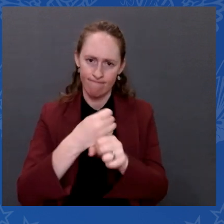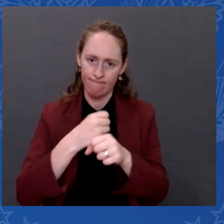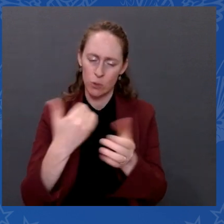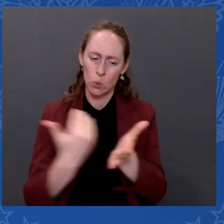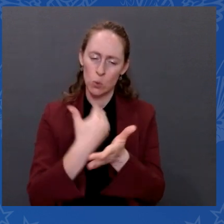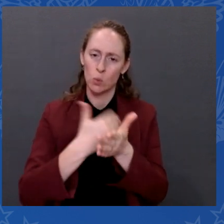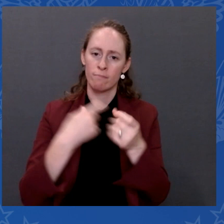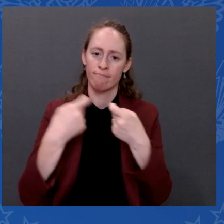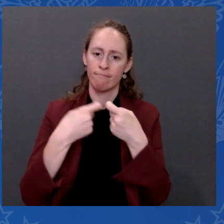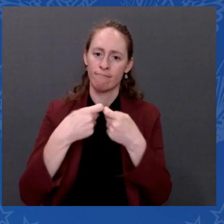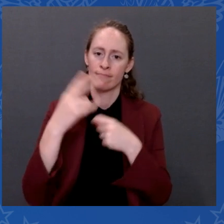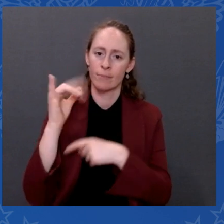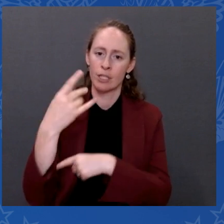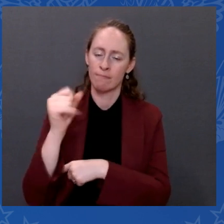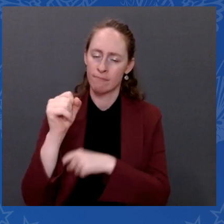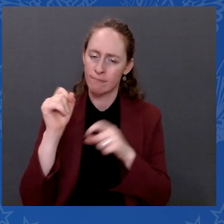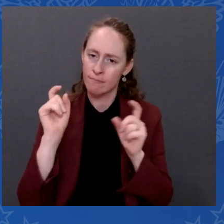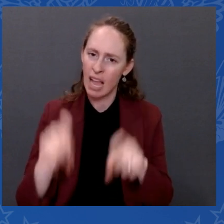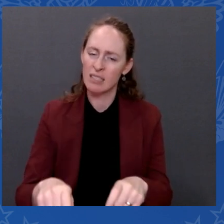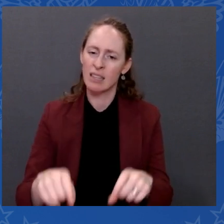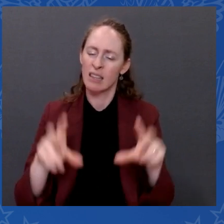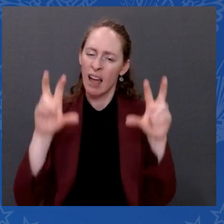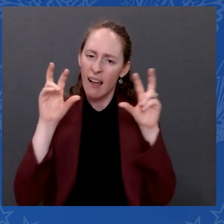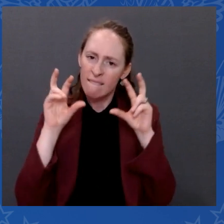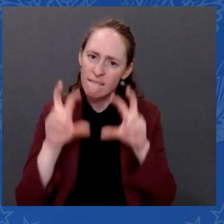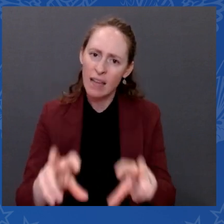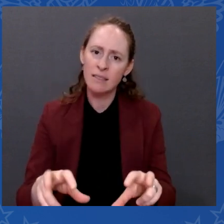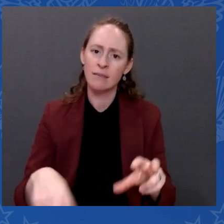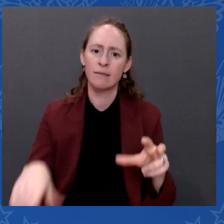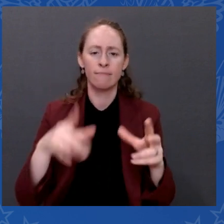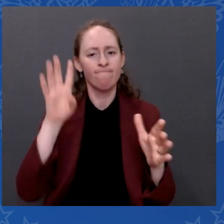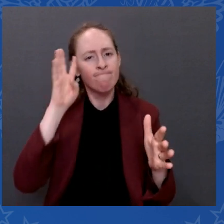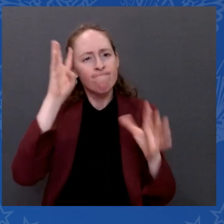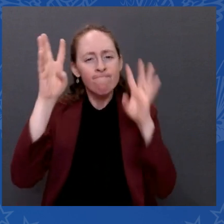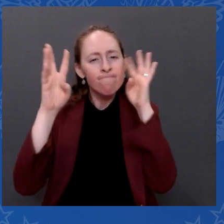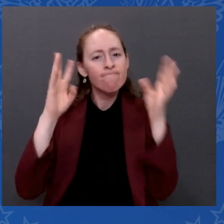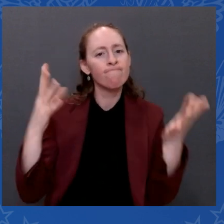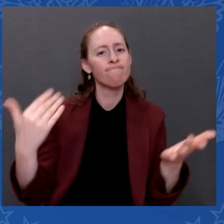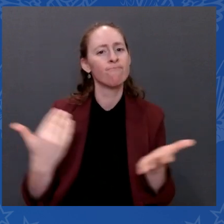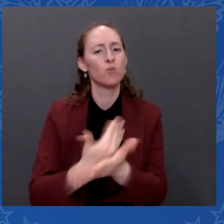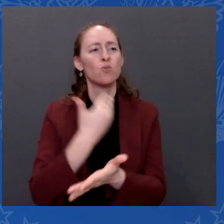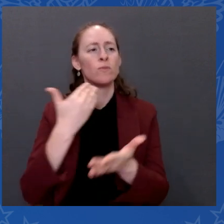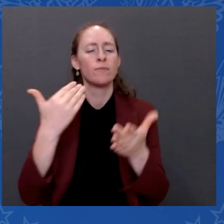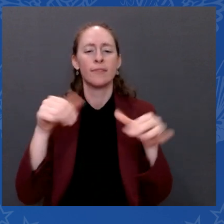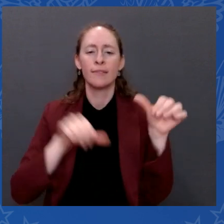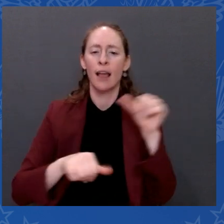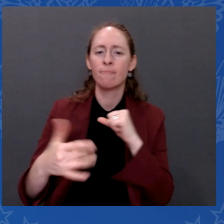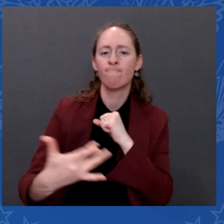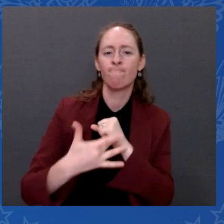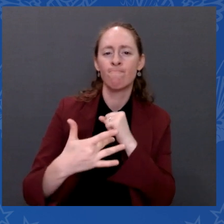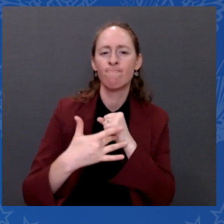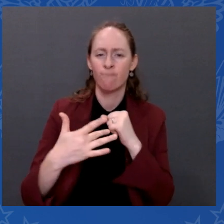We have a need to power our economy and national security for the decades to come. We make those decisions now.